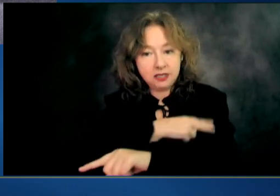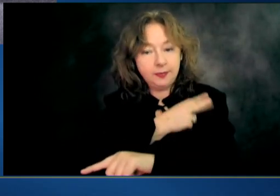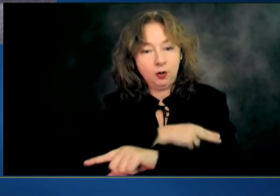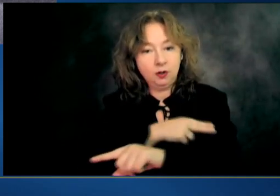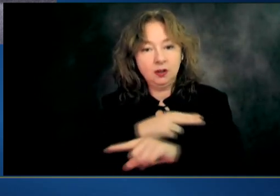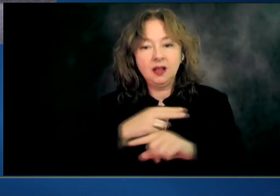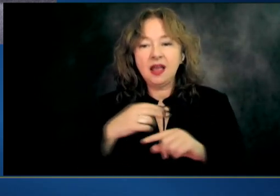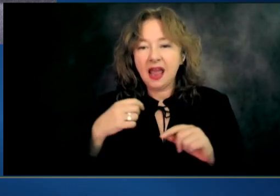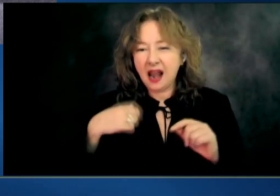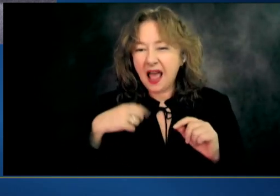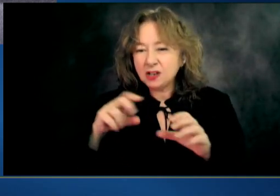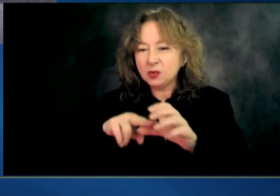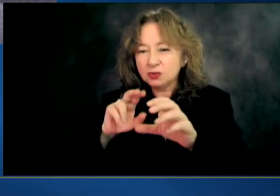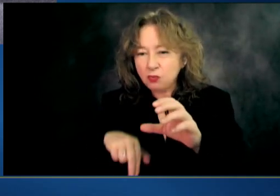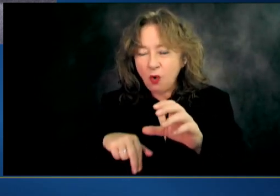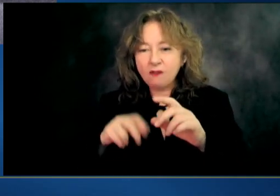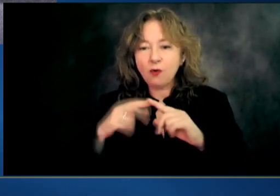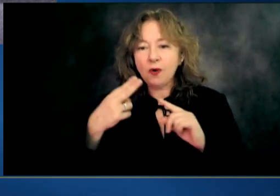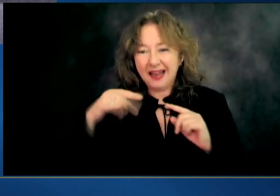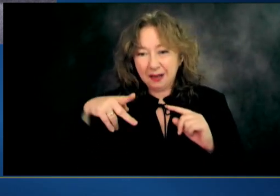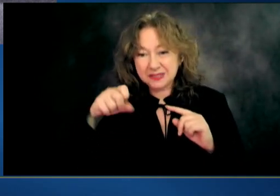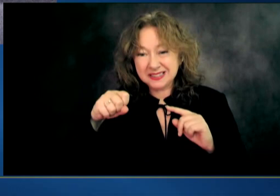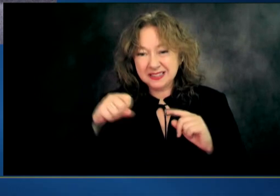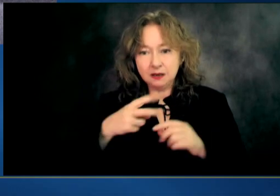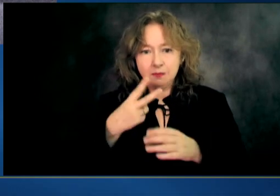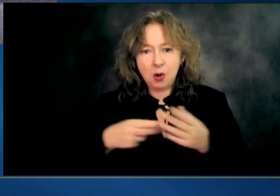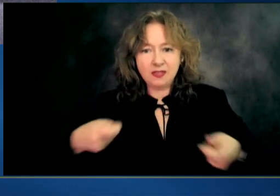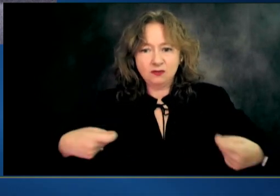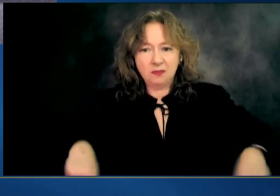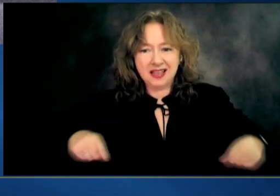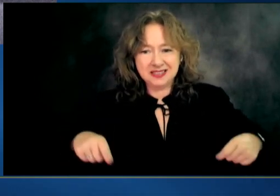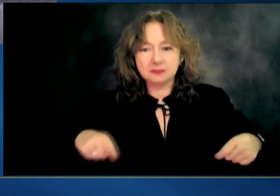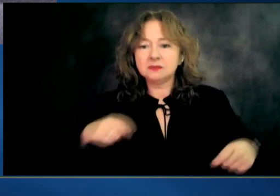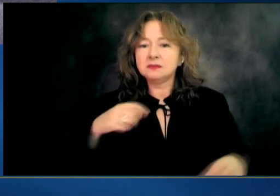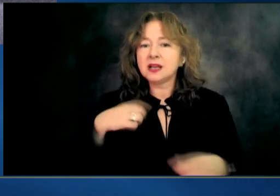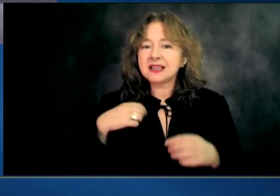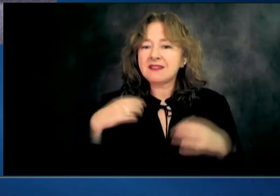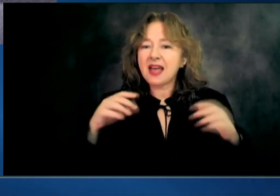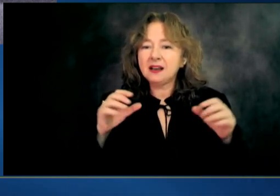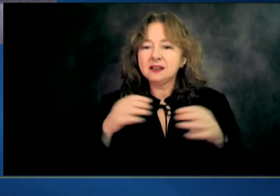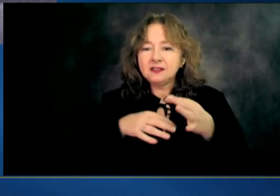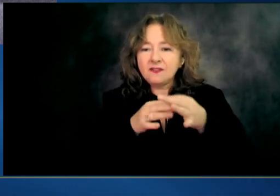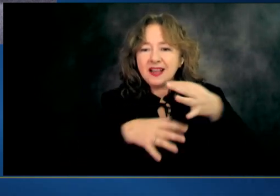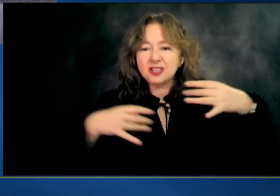replacement of both hips due to avascular necrosis in sickle cell. But hydroxyurea,